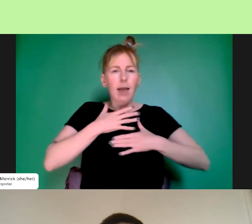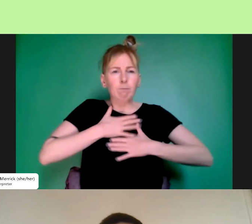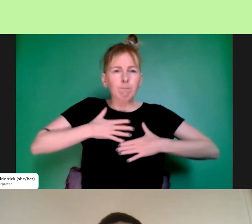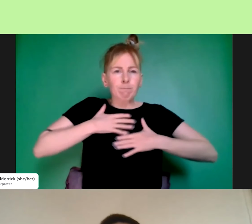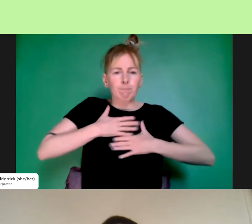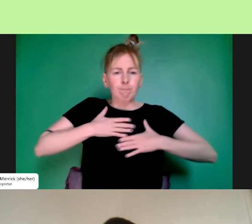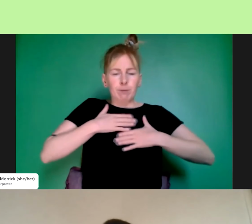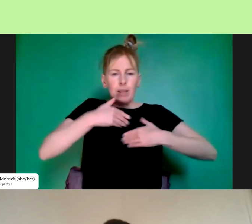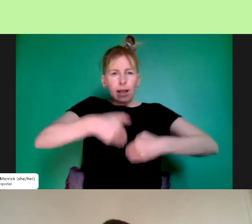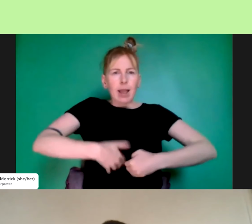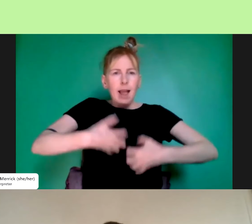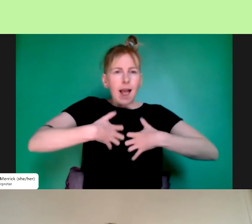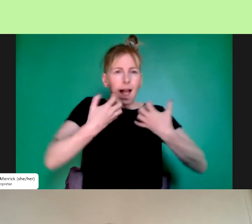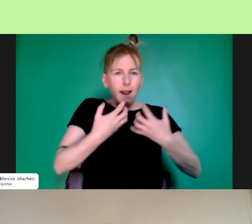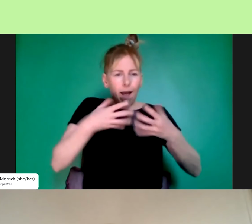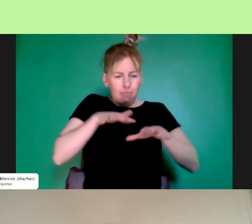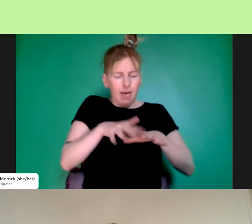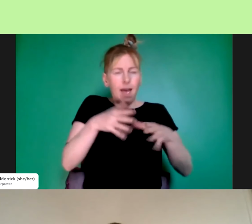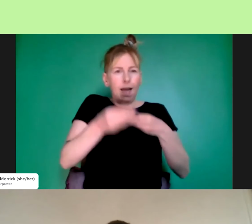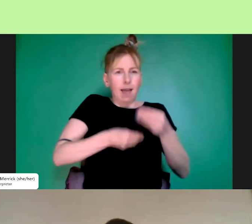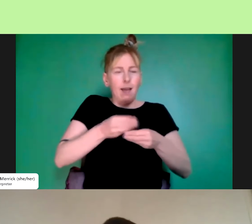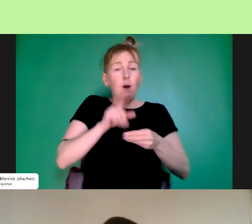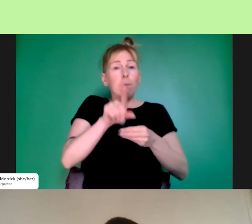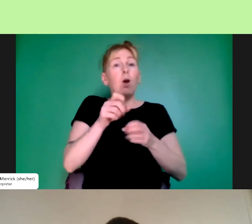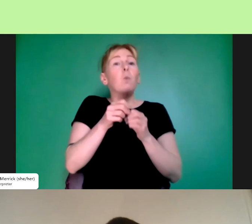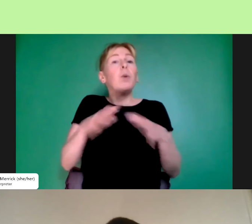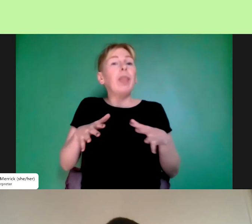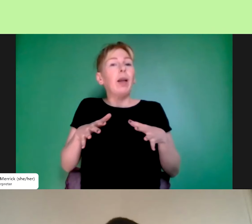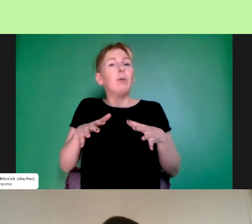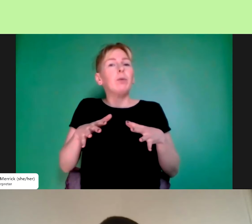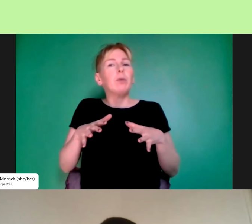So I'm just going to double back to Rowan’s question again, just because